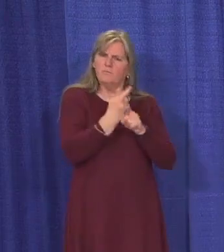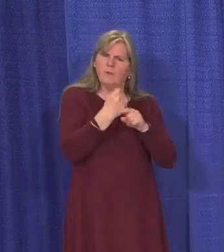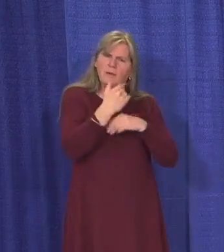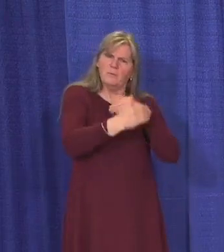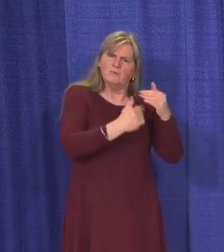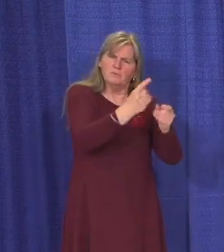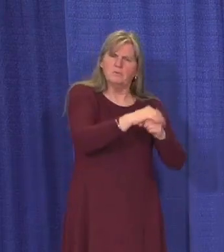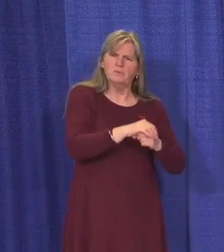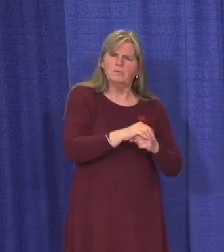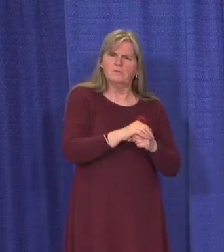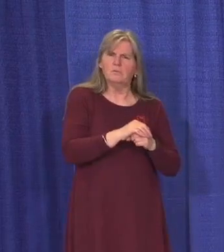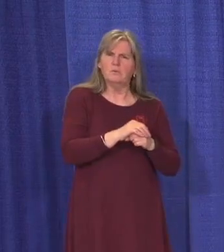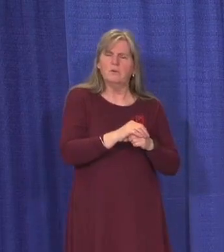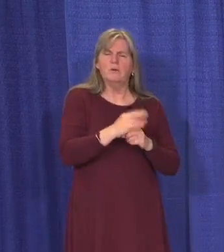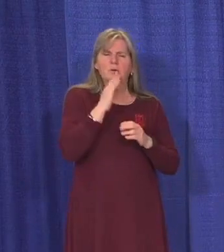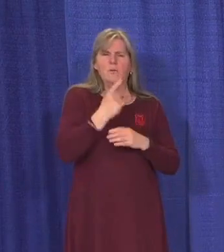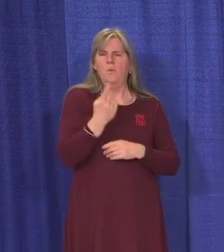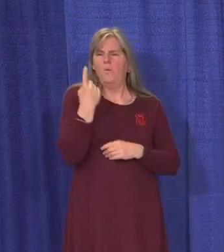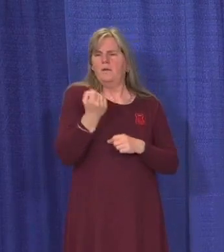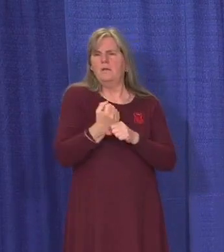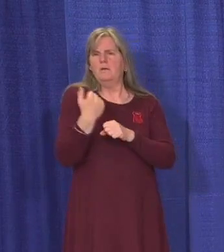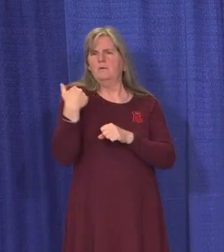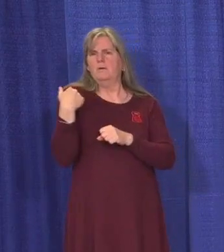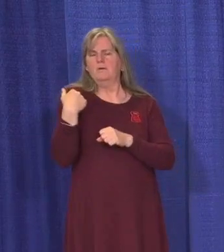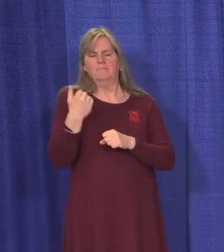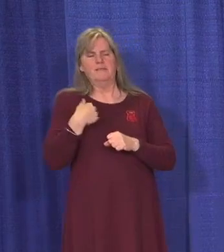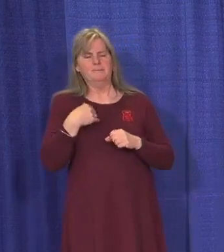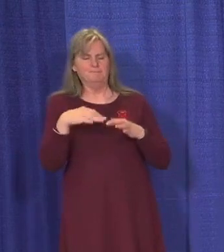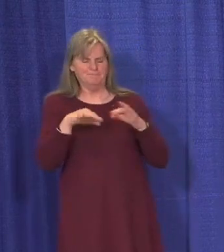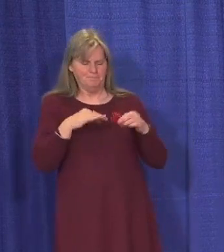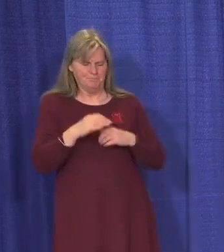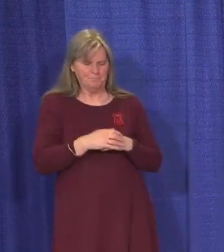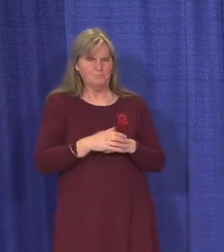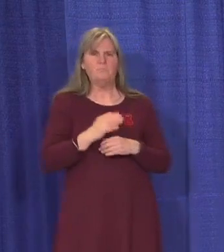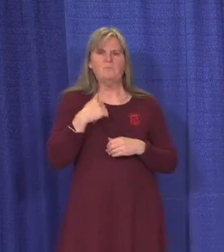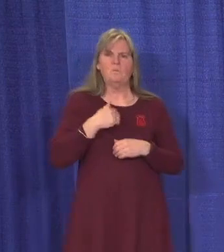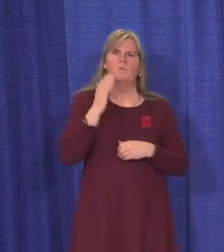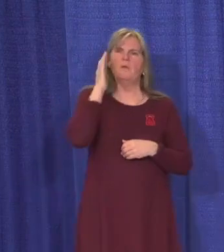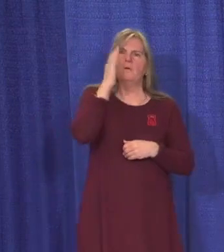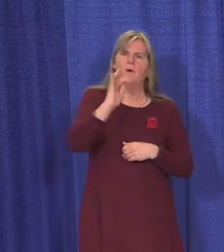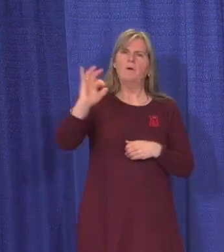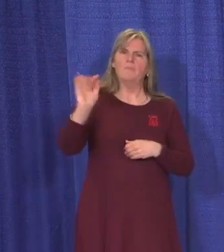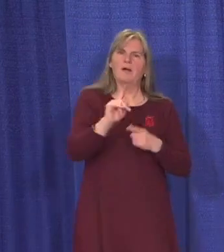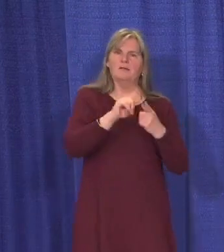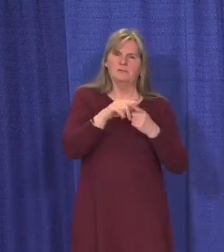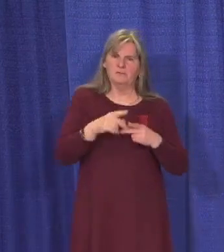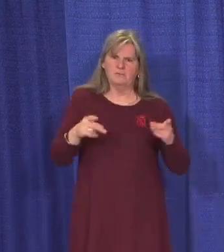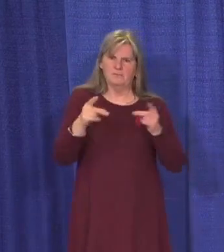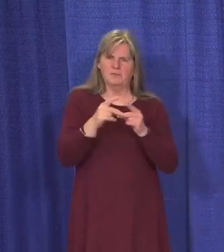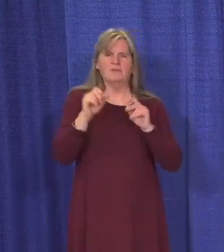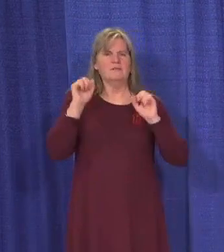contact tracing and to those doing what they need to when identified as a contact when